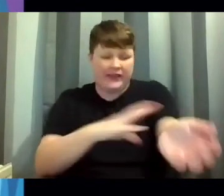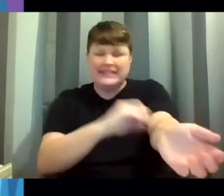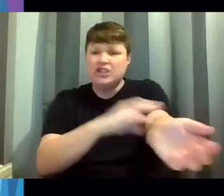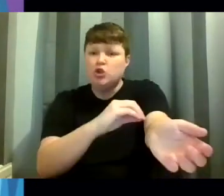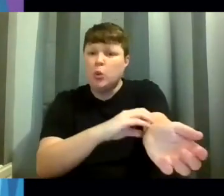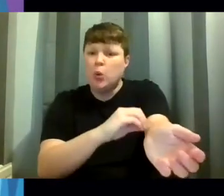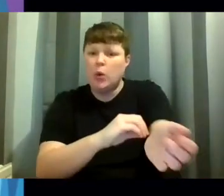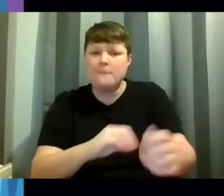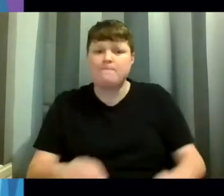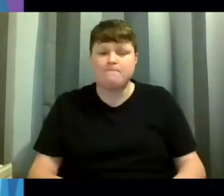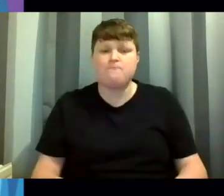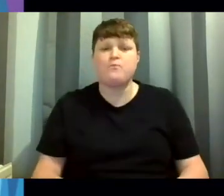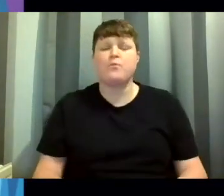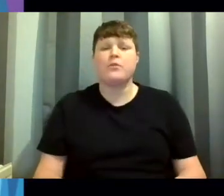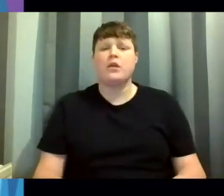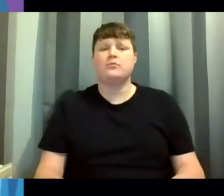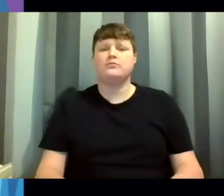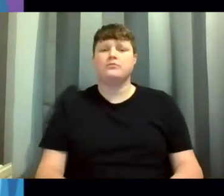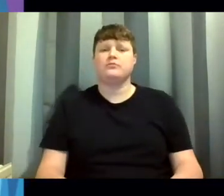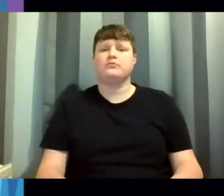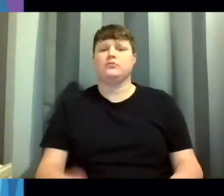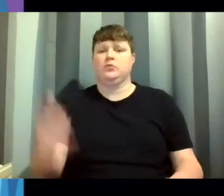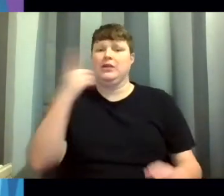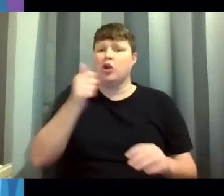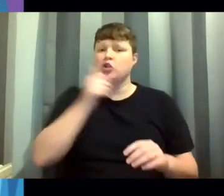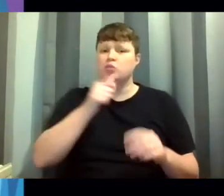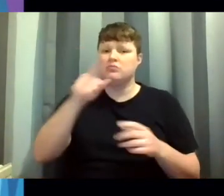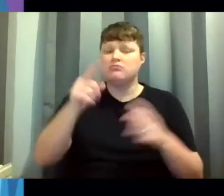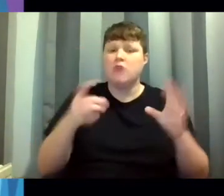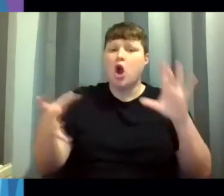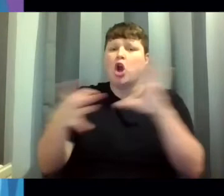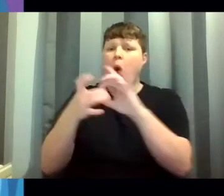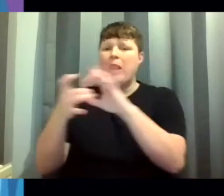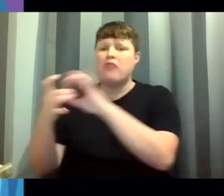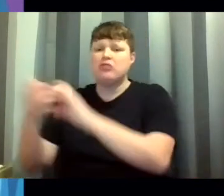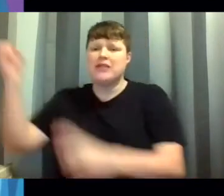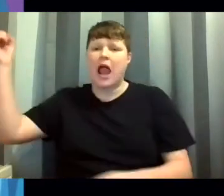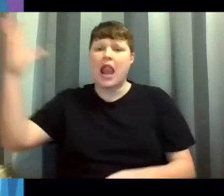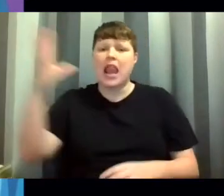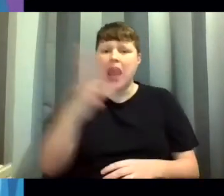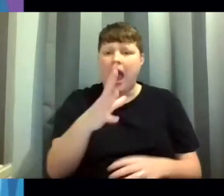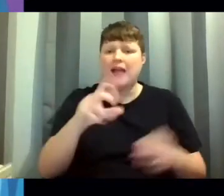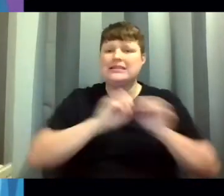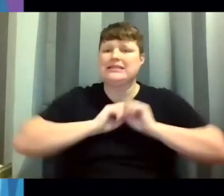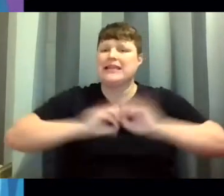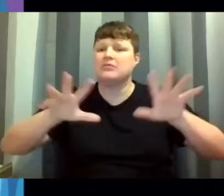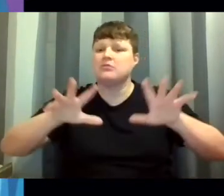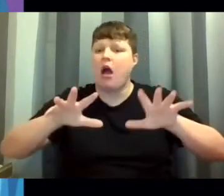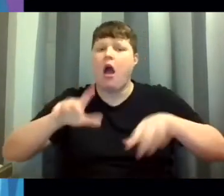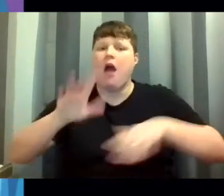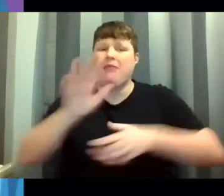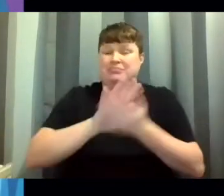It uses a technique called coherent light scattering - which I'm not going to go into detail about here - but essentially, it detects the changes